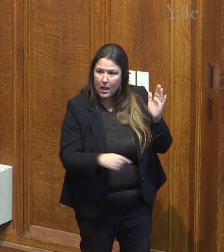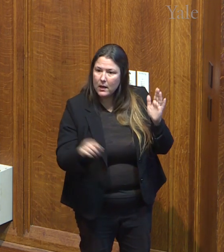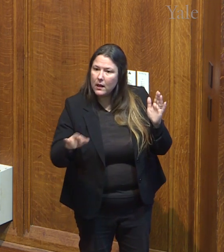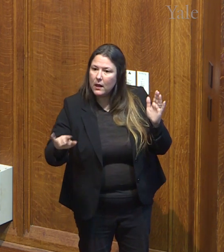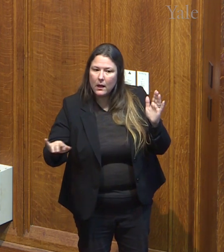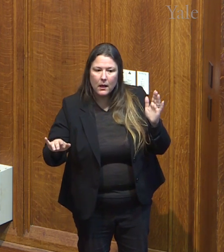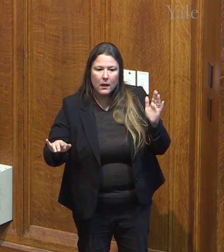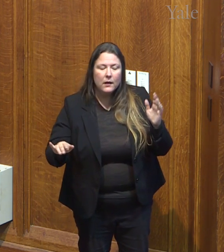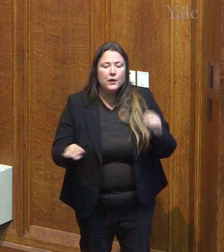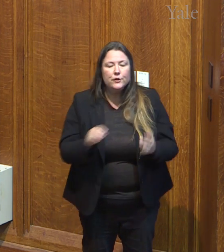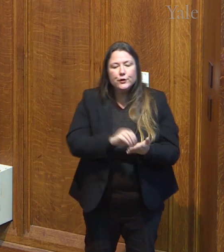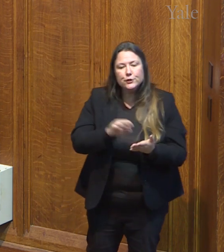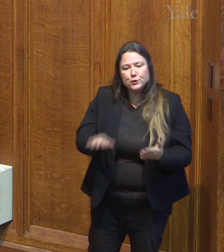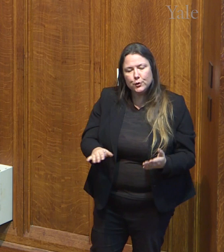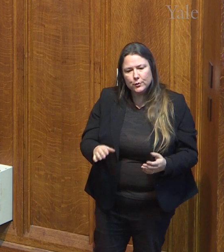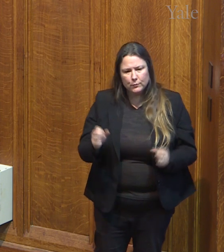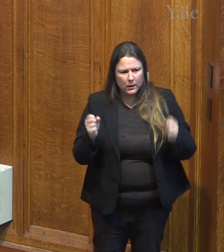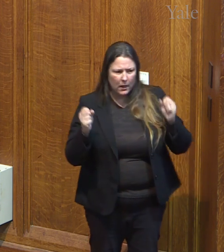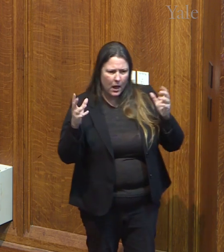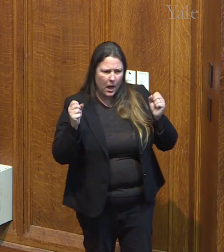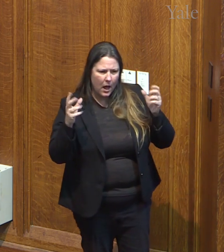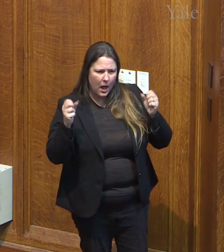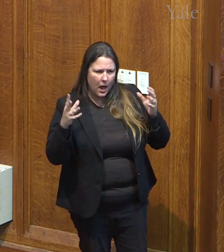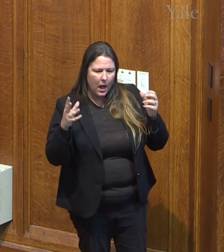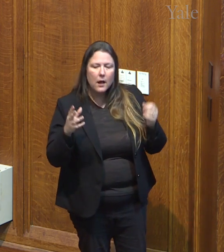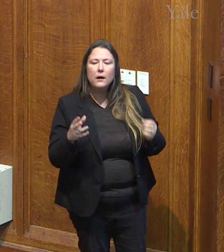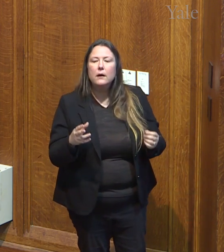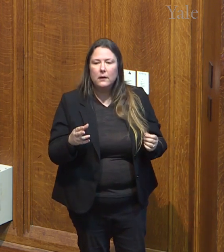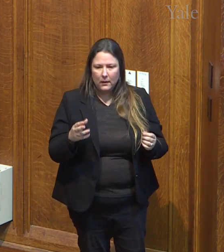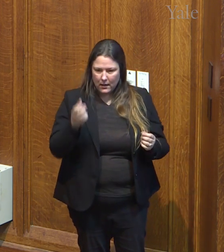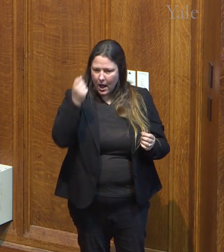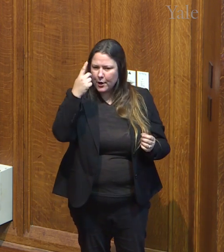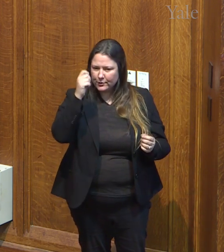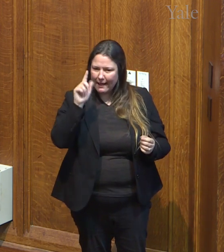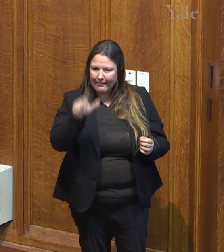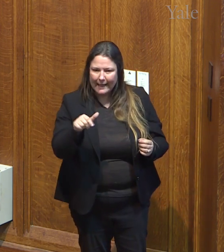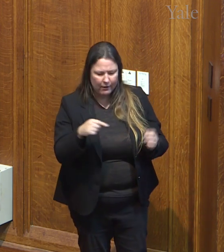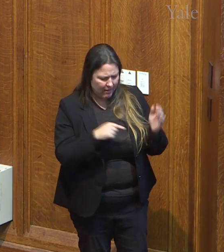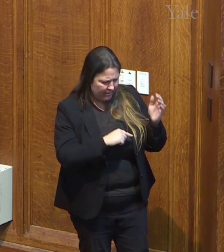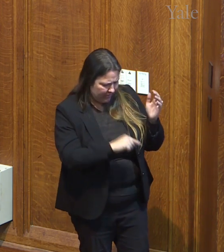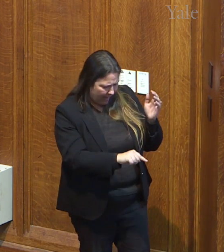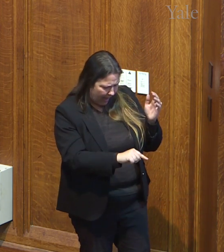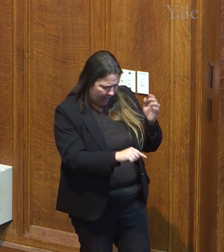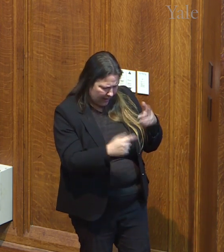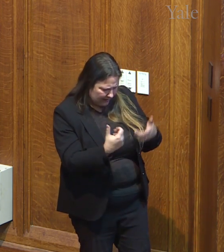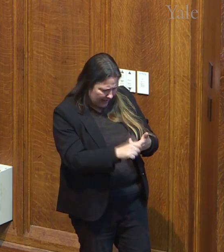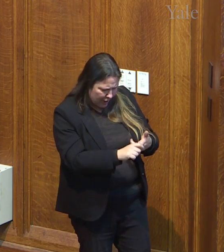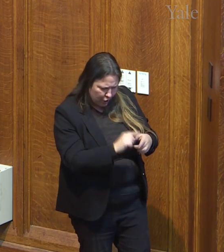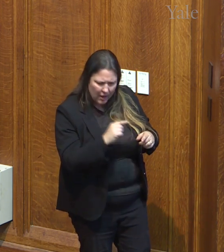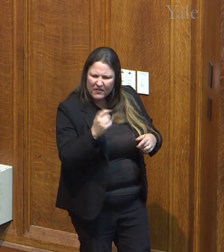The student would then repeat the gesture and before long would understand that this written word and others were a kind of conventional drawing